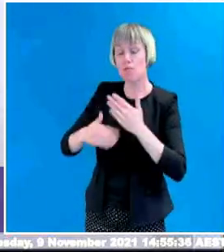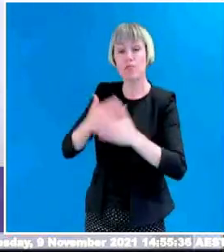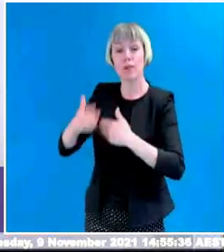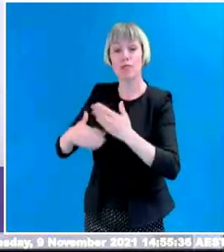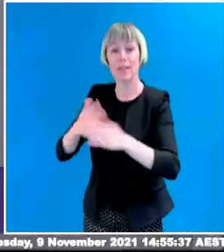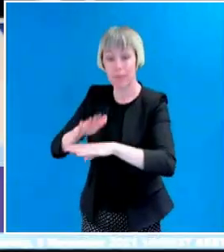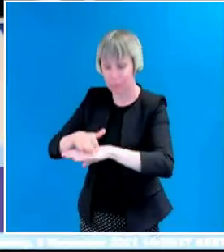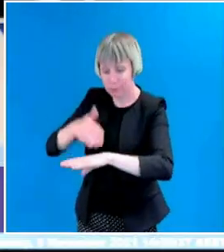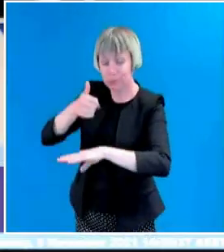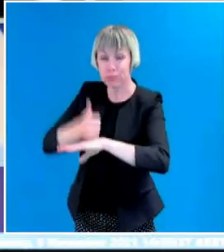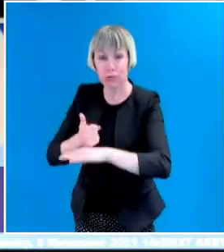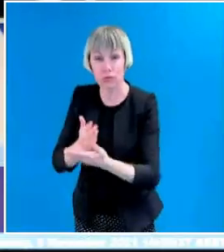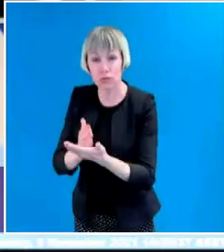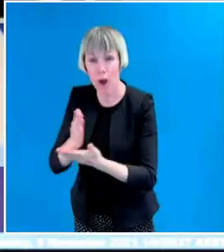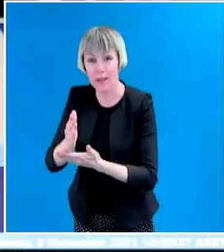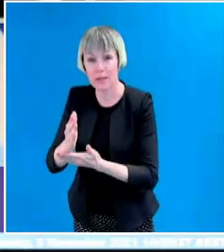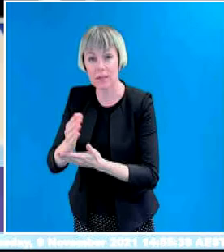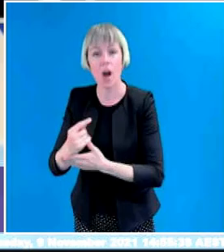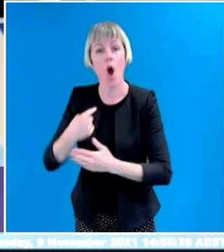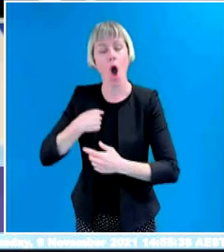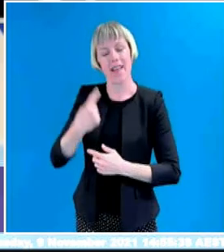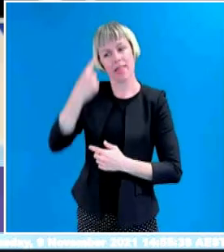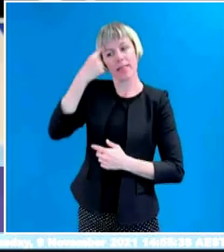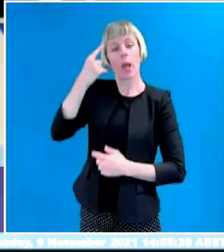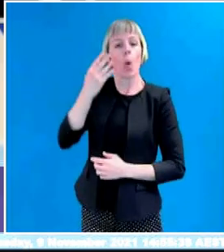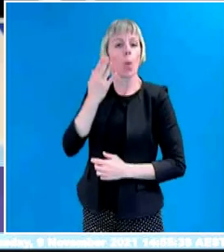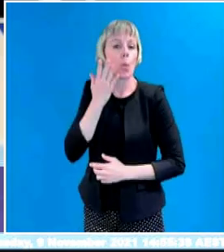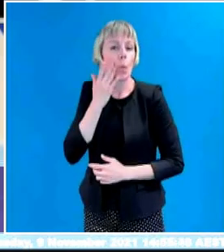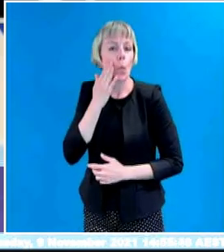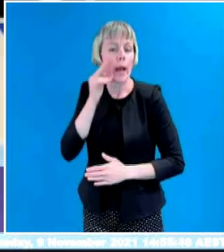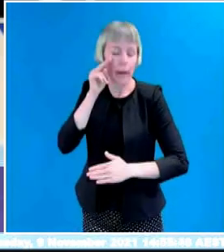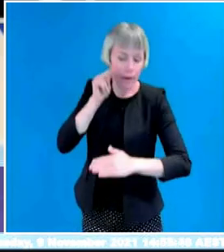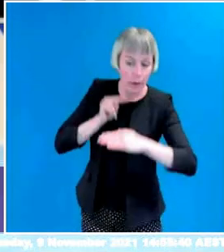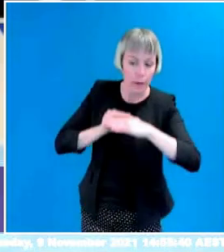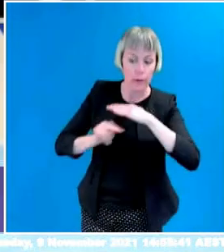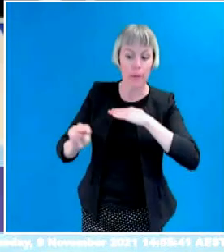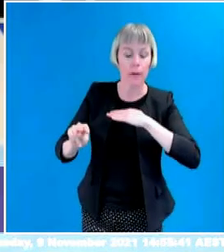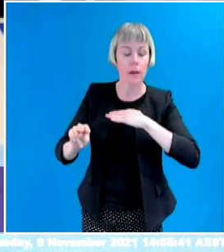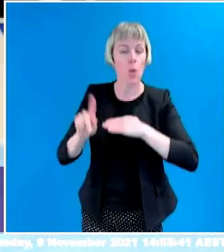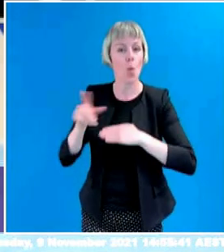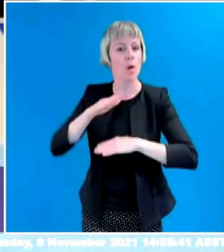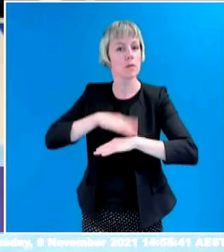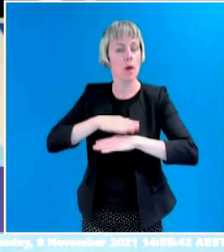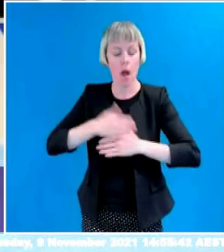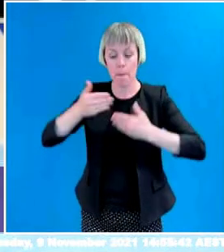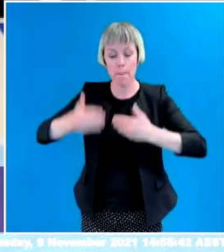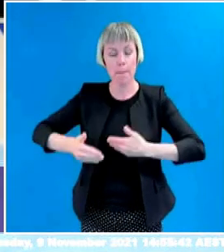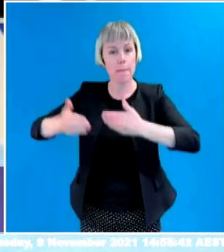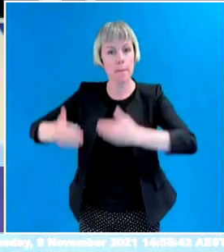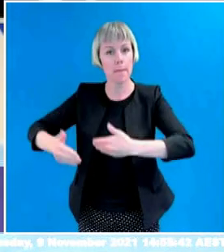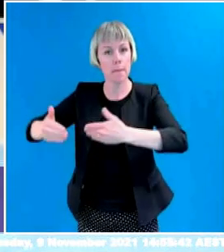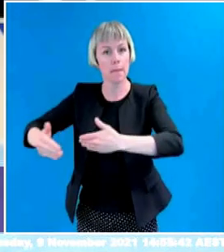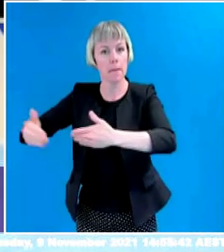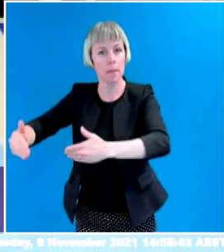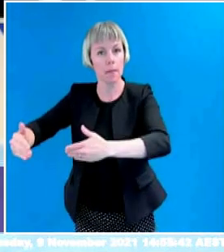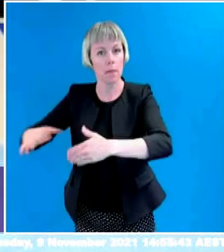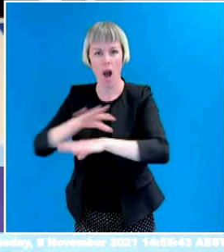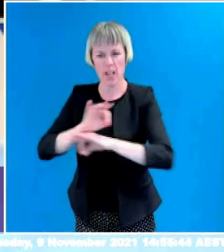about the timeframe involved, not so much the how, which is more to do with